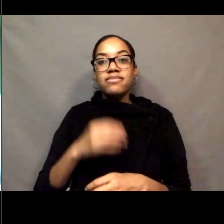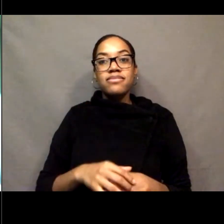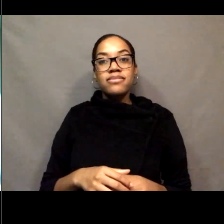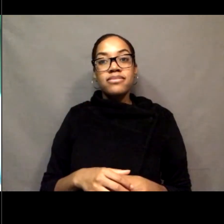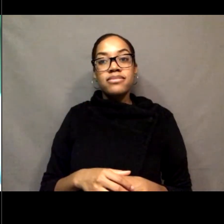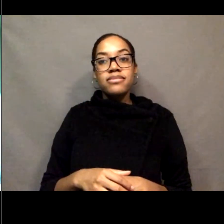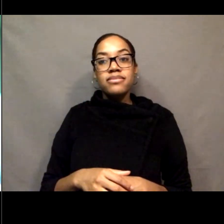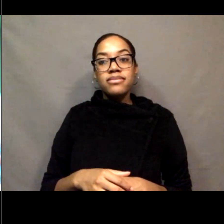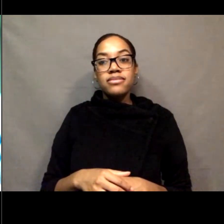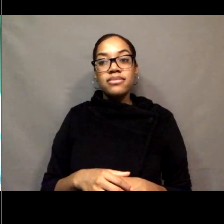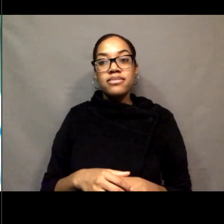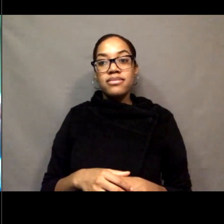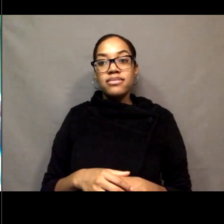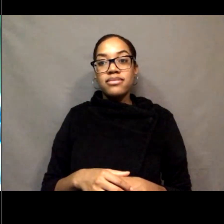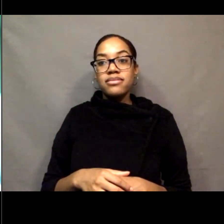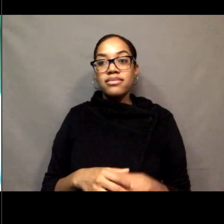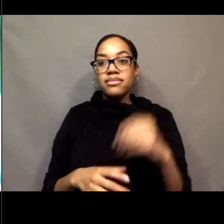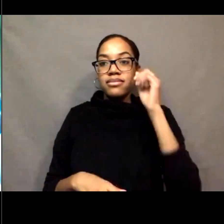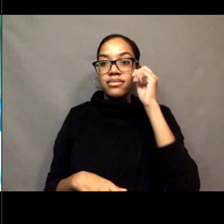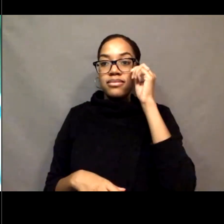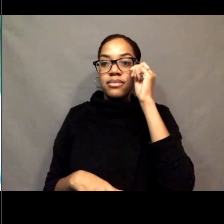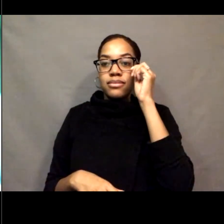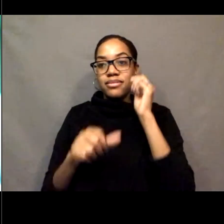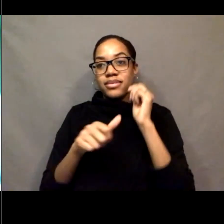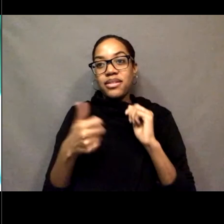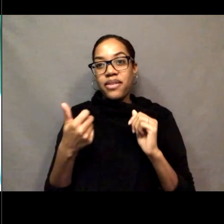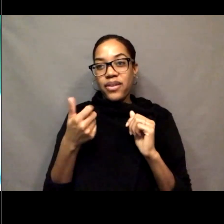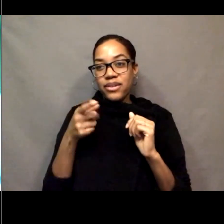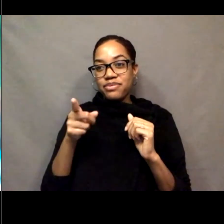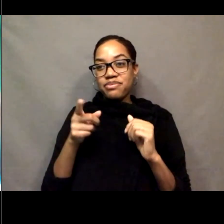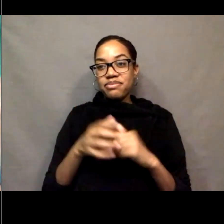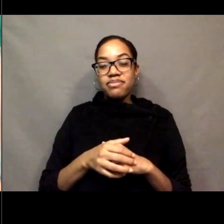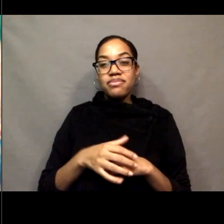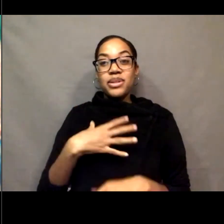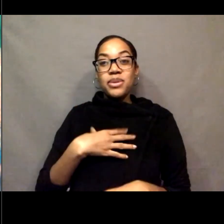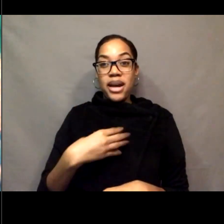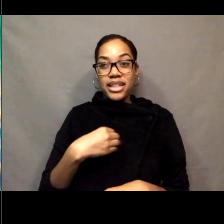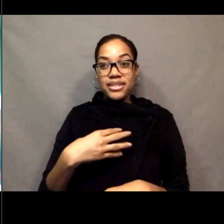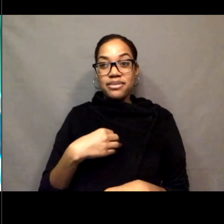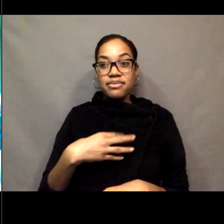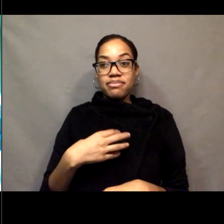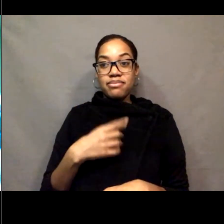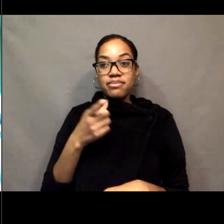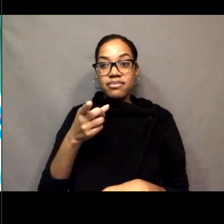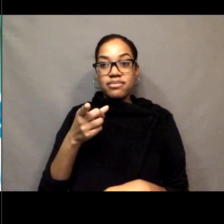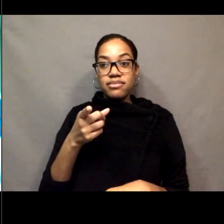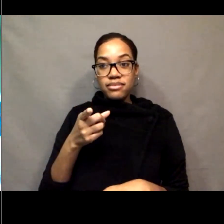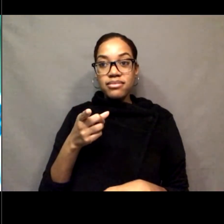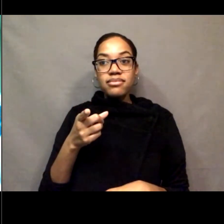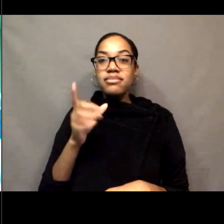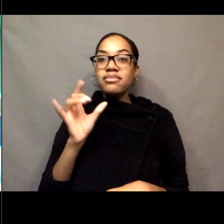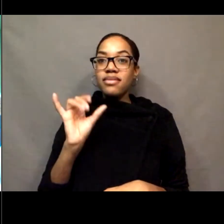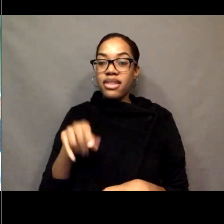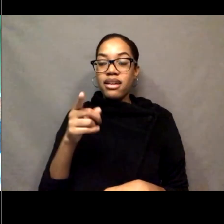And here is my other favorite abalone, the white abalone. This is the one that occurs.